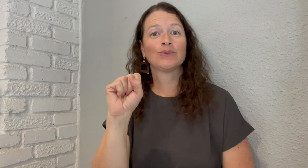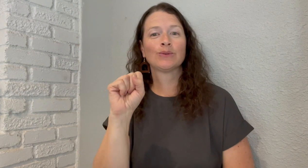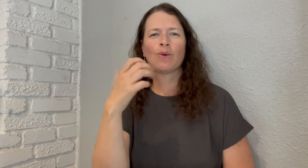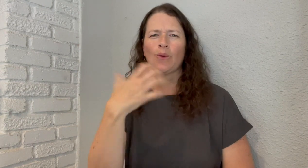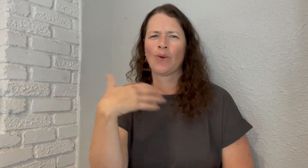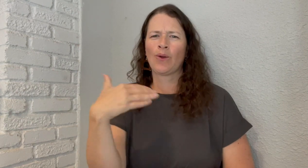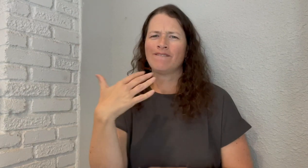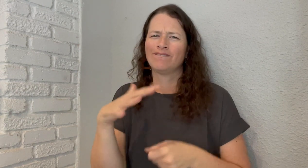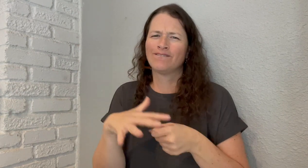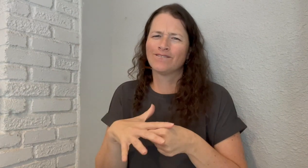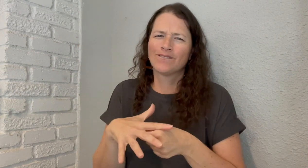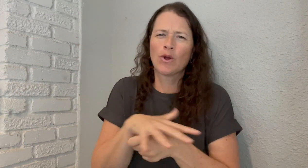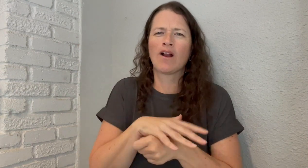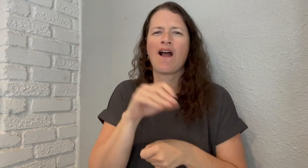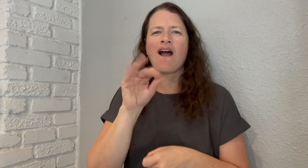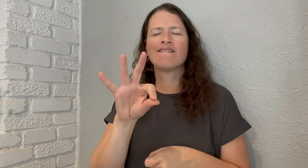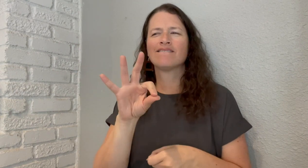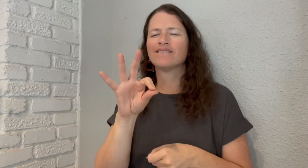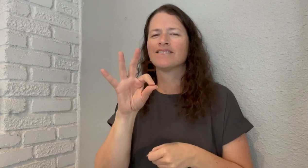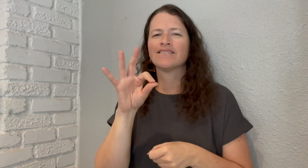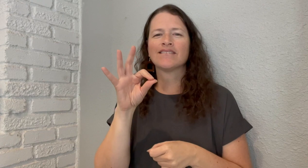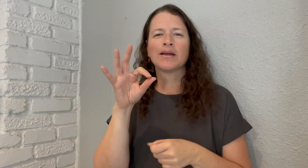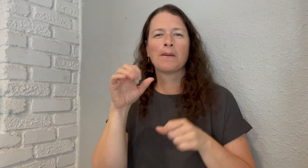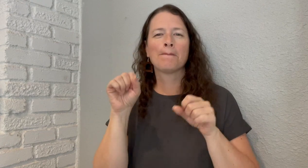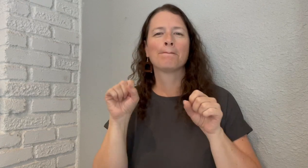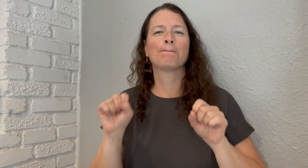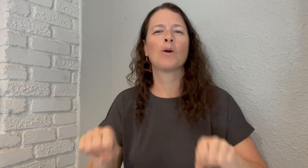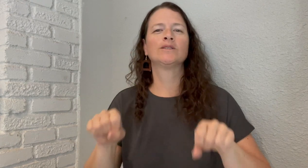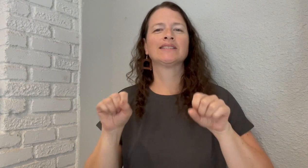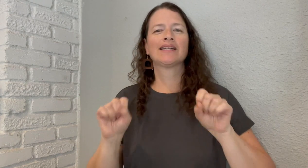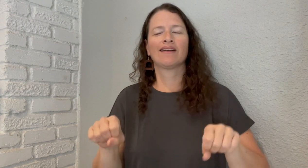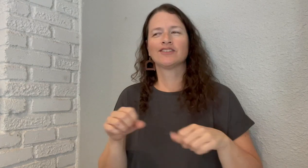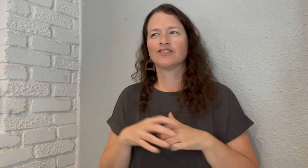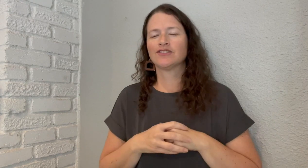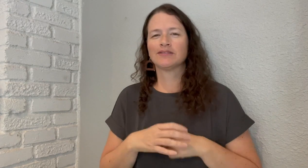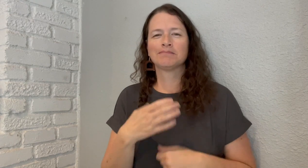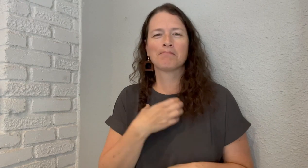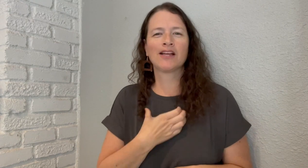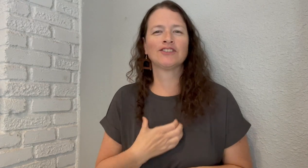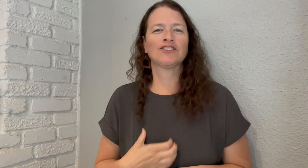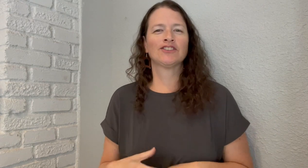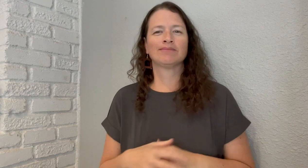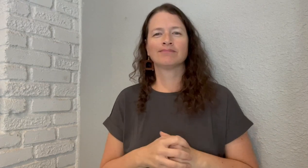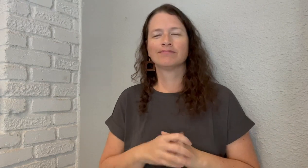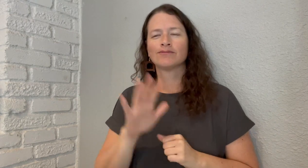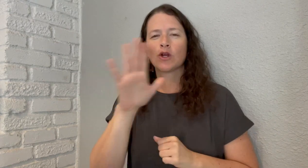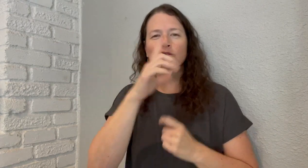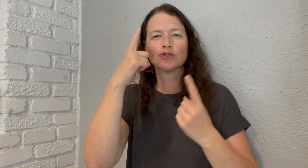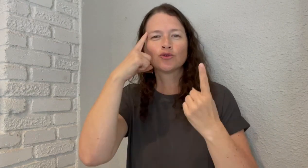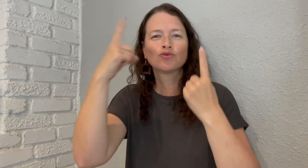That adventure in high school? Oh goodness, it's full of so much potential,